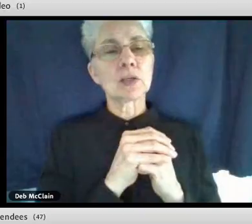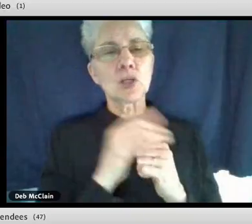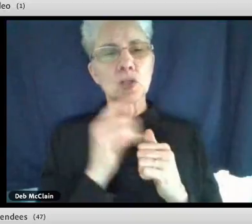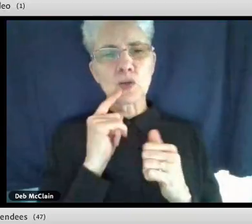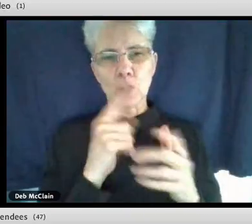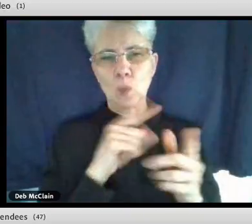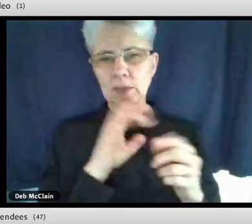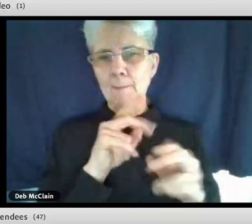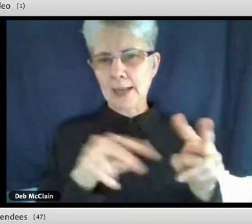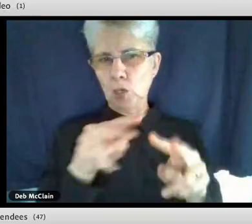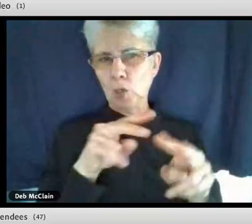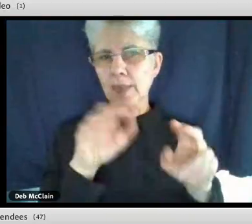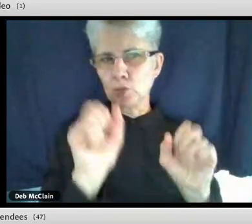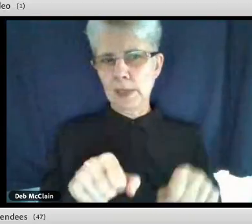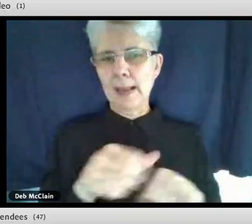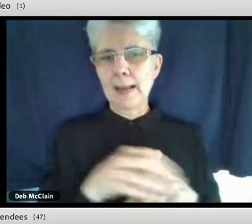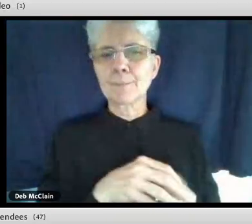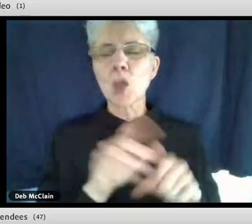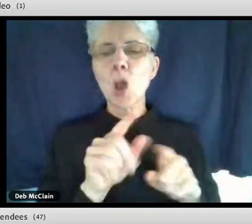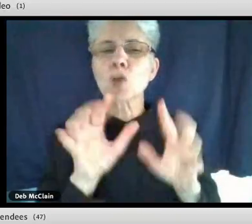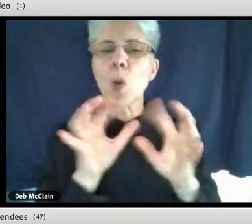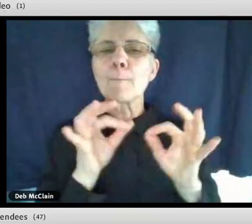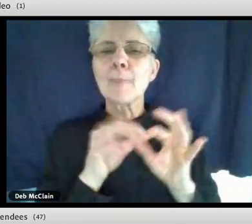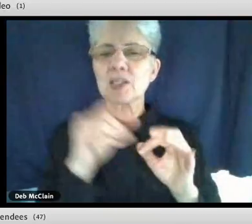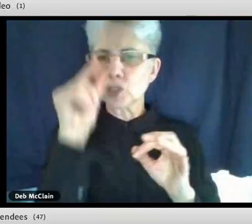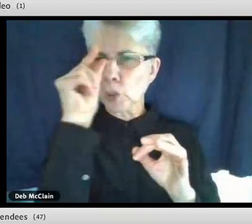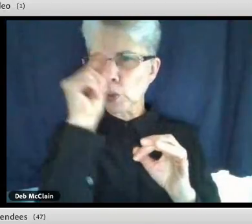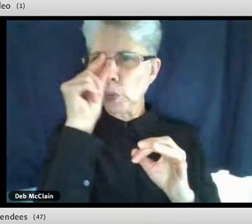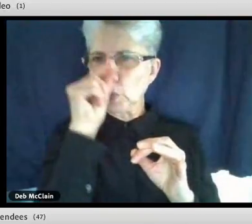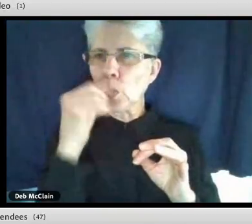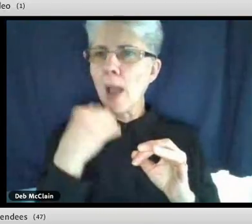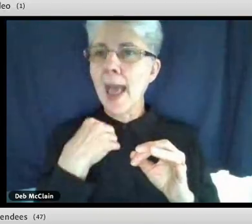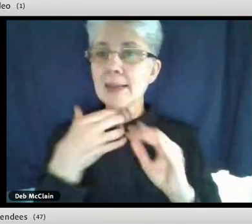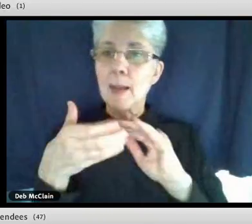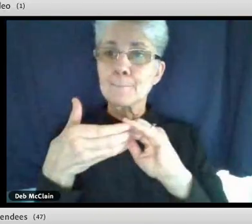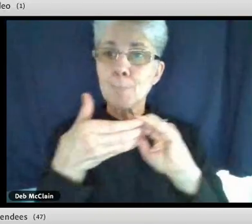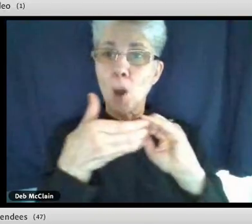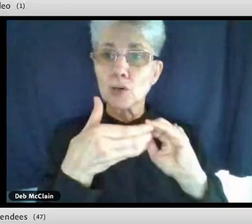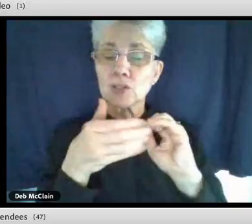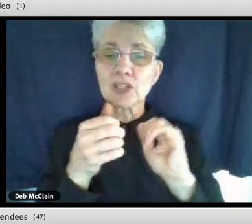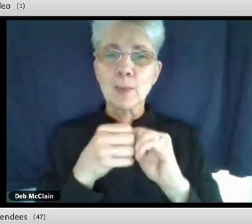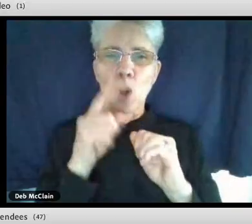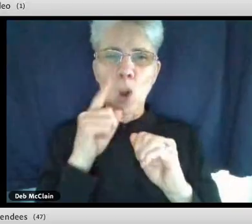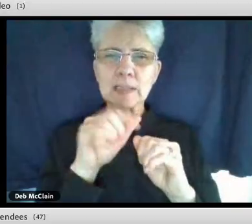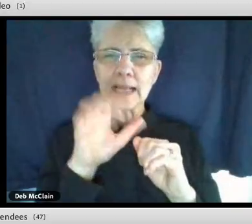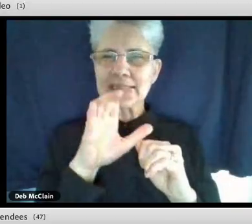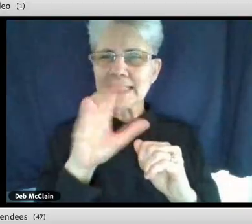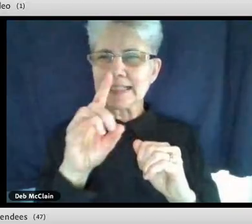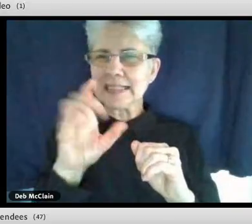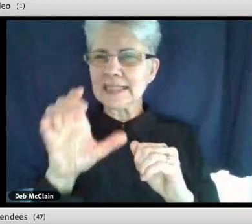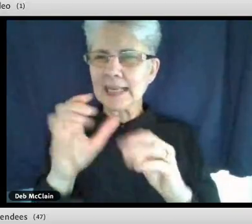so if you wanted to come back and look at that. I also wanted to mention that Google has a partnership with, it looks like, the CDC.